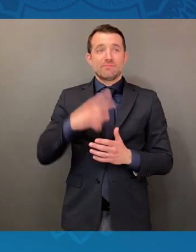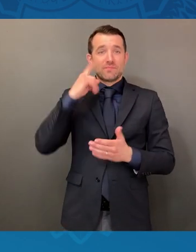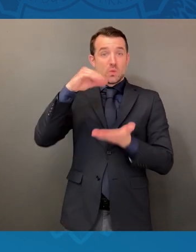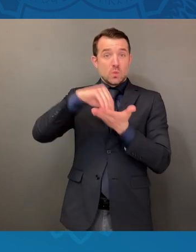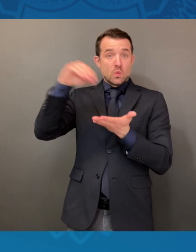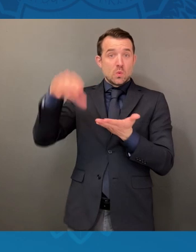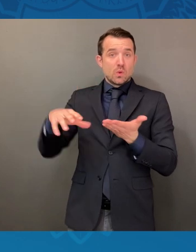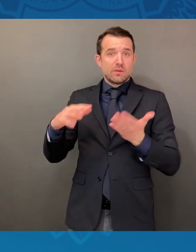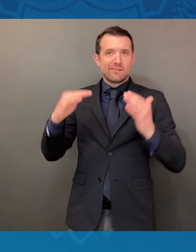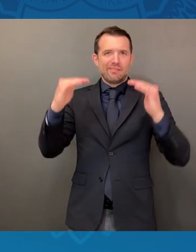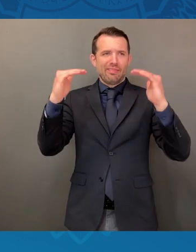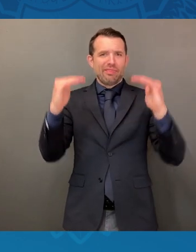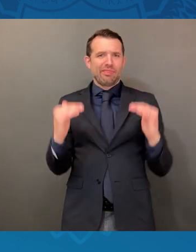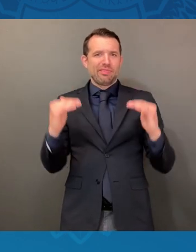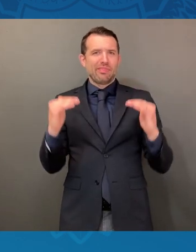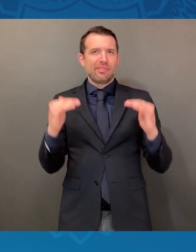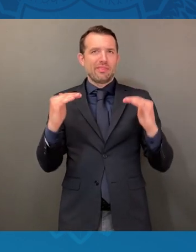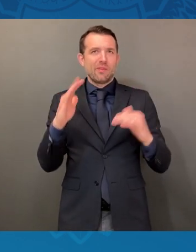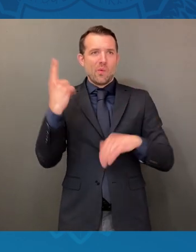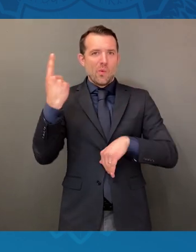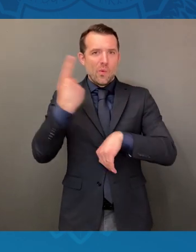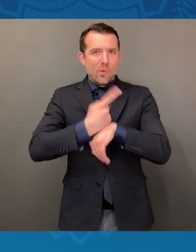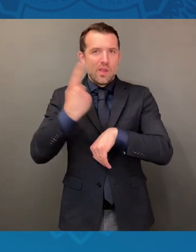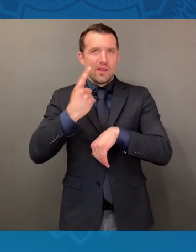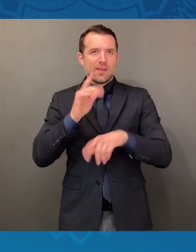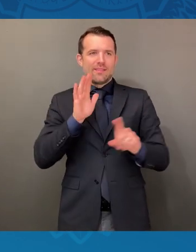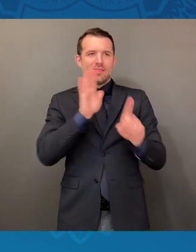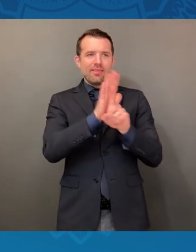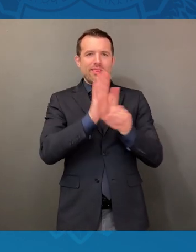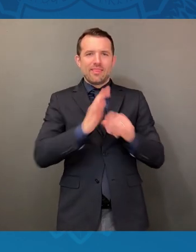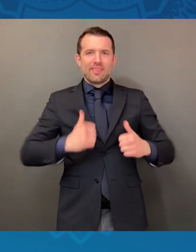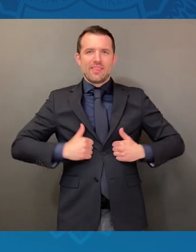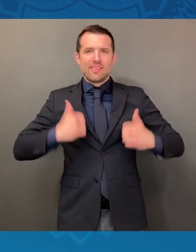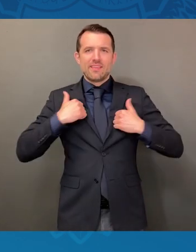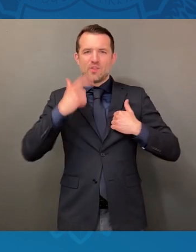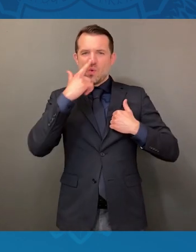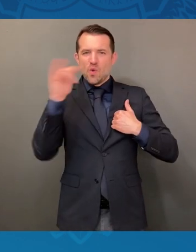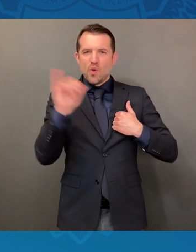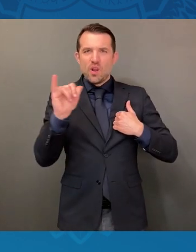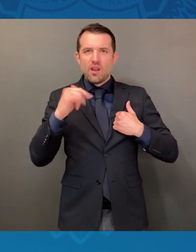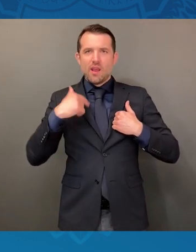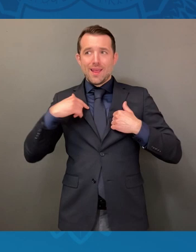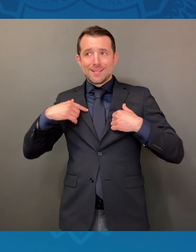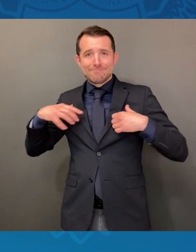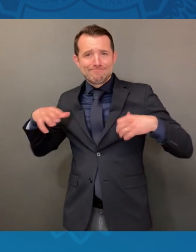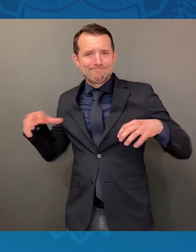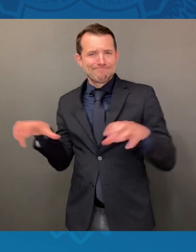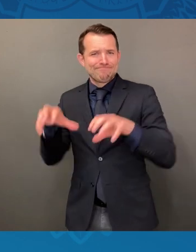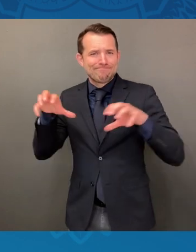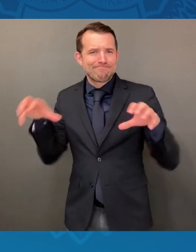And what that means to the future of our nation, depending on whether or not they have the resources